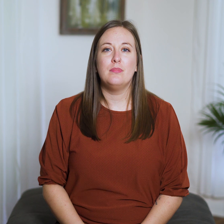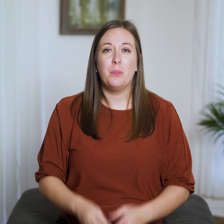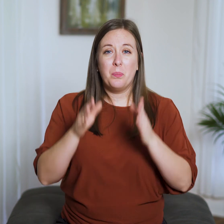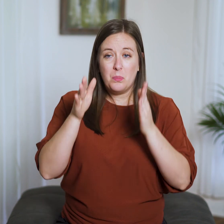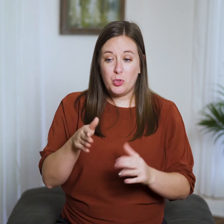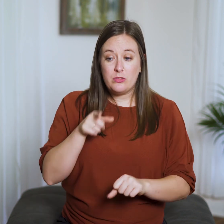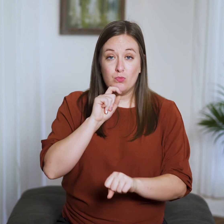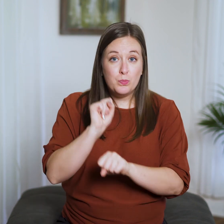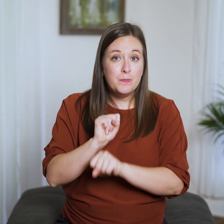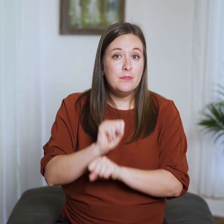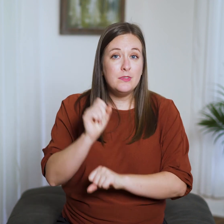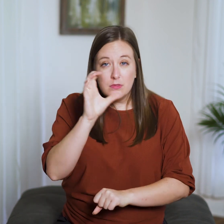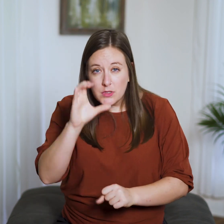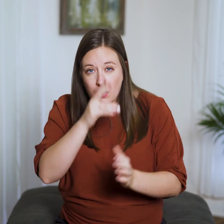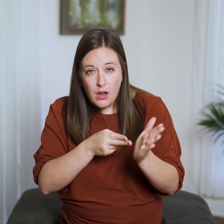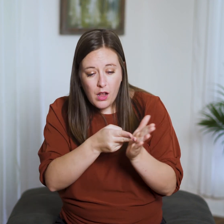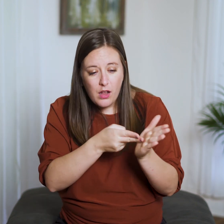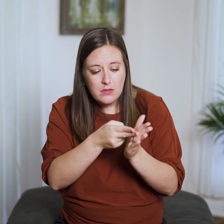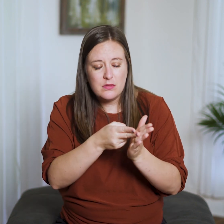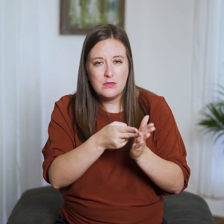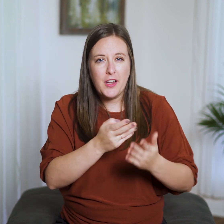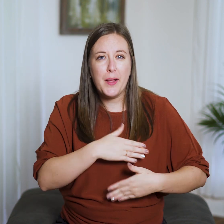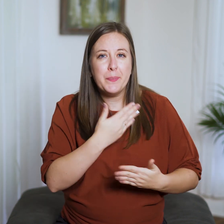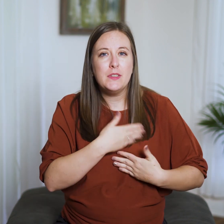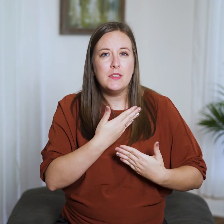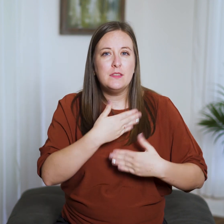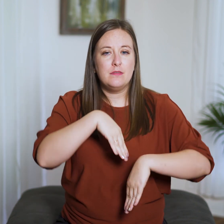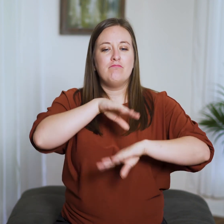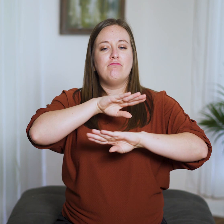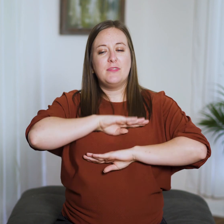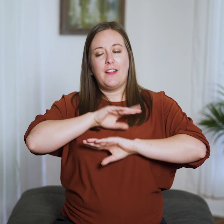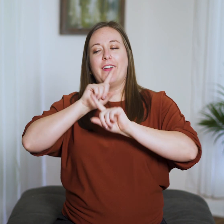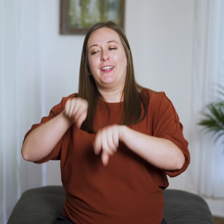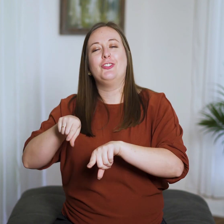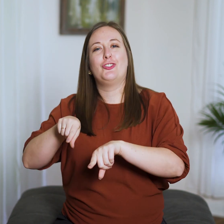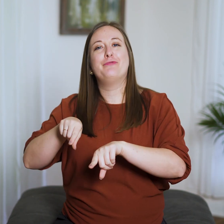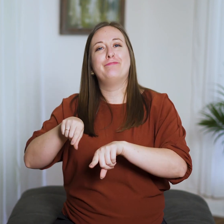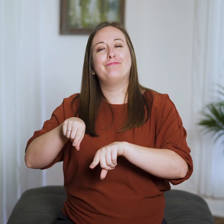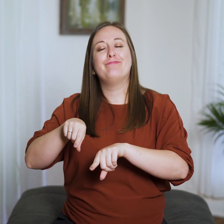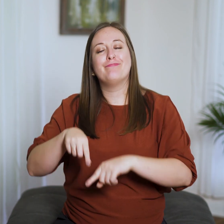If someone is truly seeking, they’ll be delighted when you give them what they’re after!